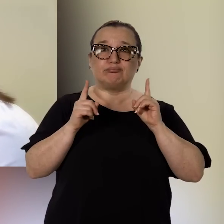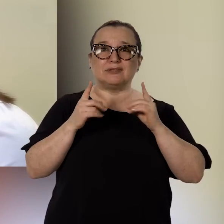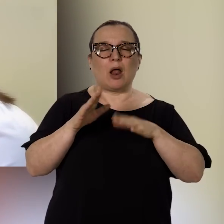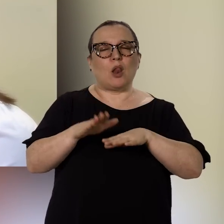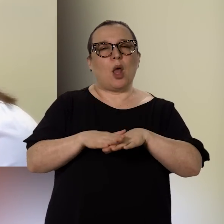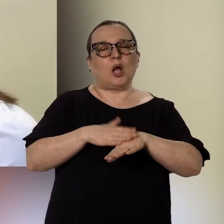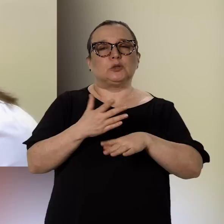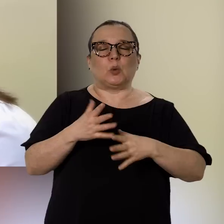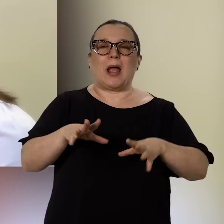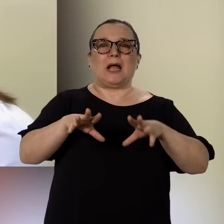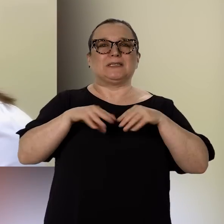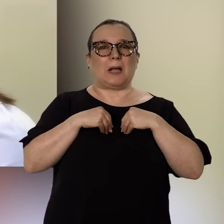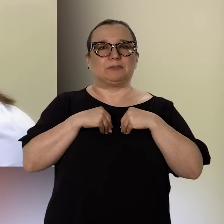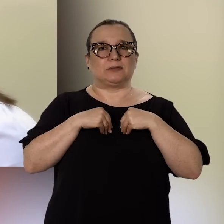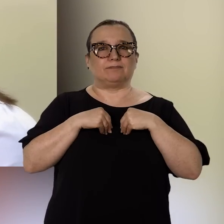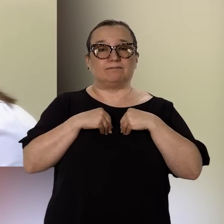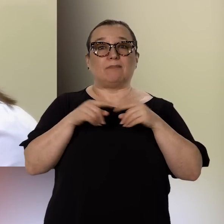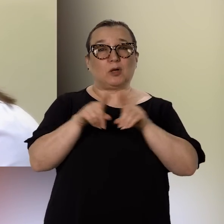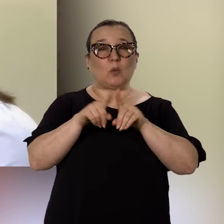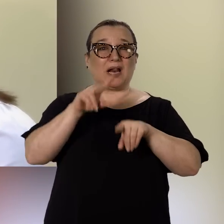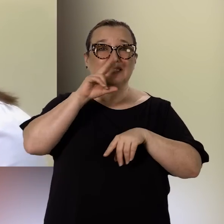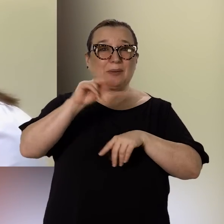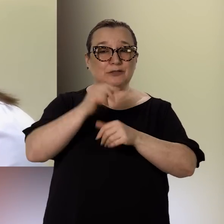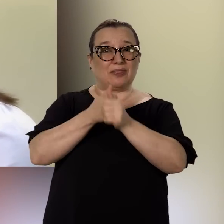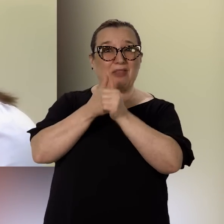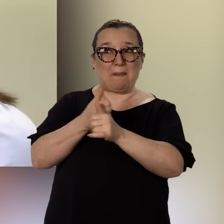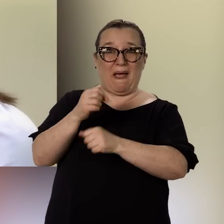The implications on a social level and a psychological level